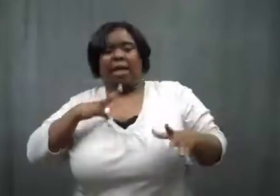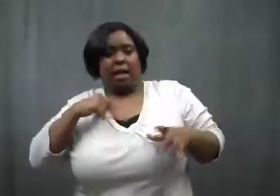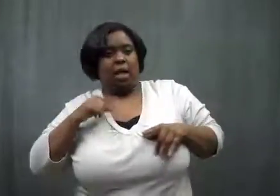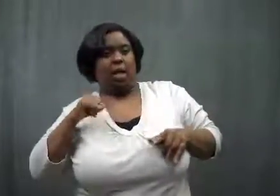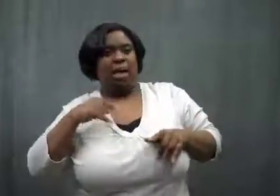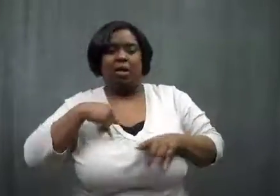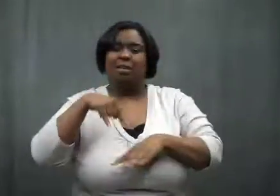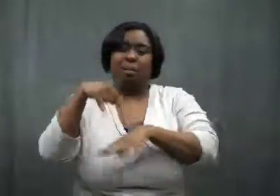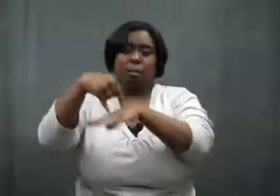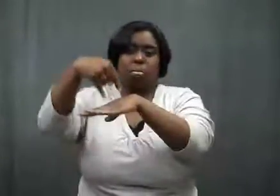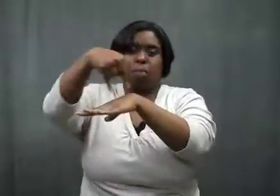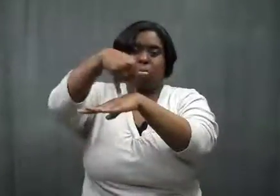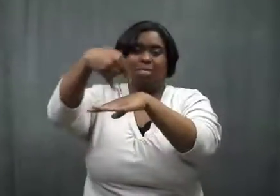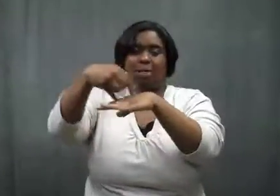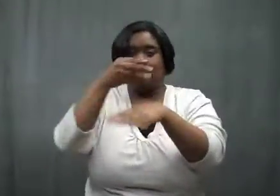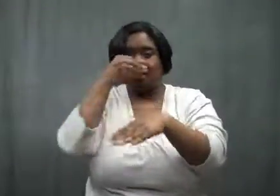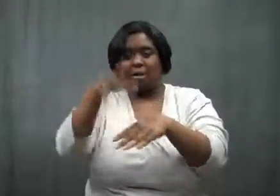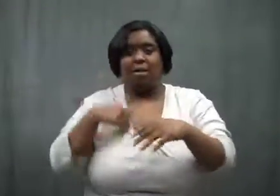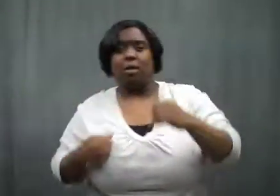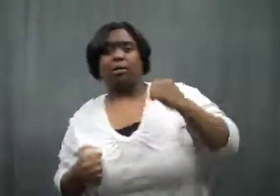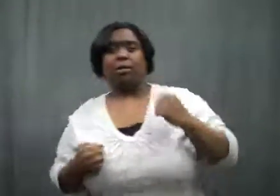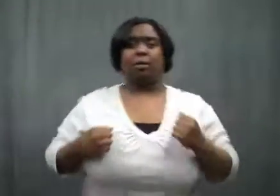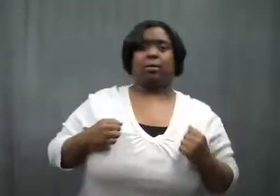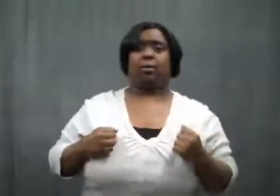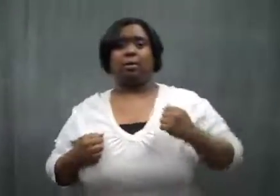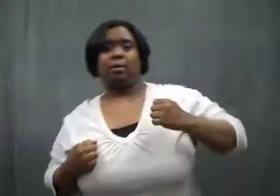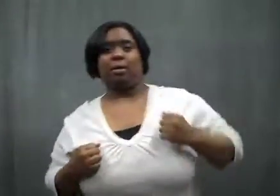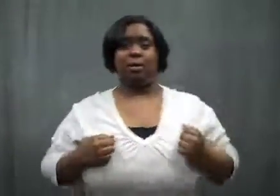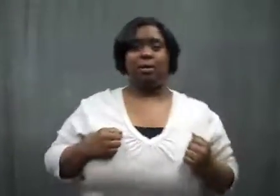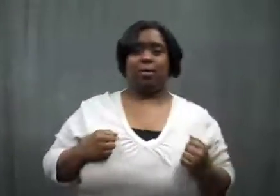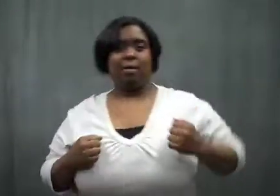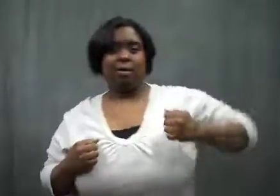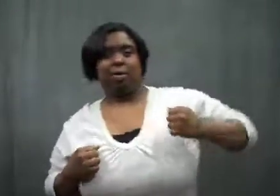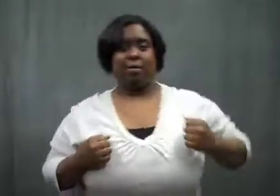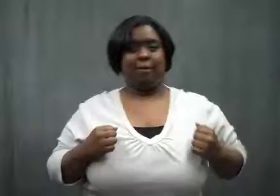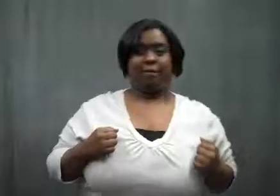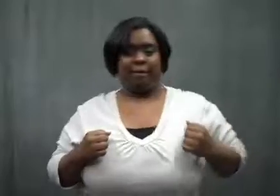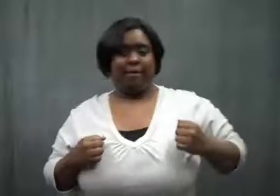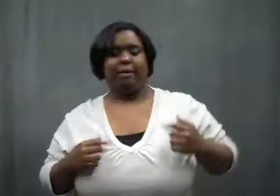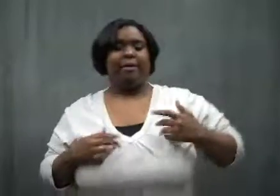Of course, I'm big, so I went after it like this...